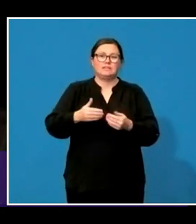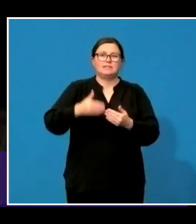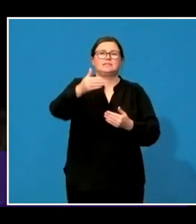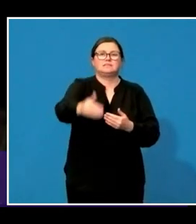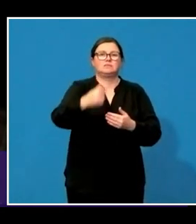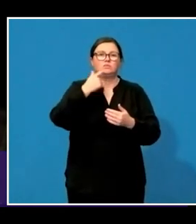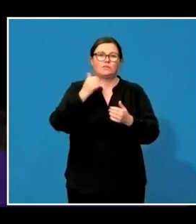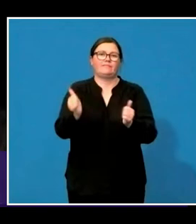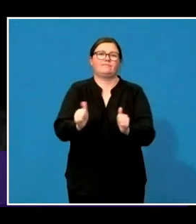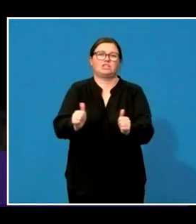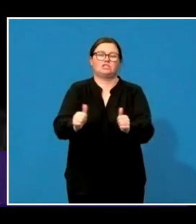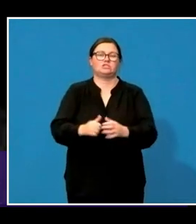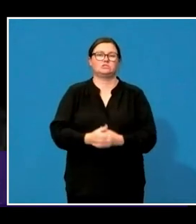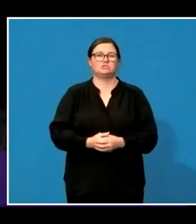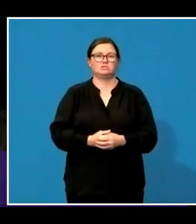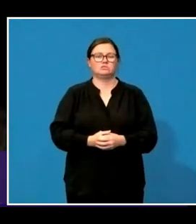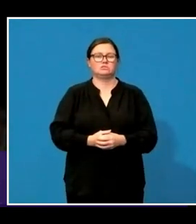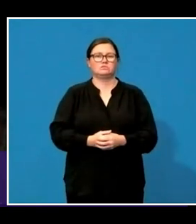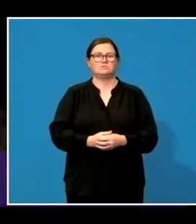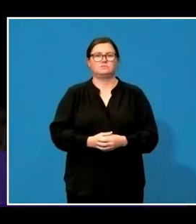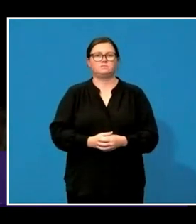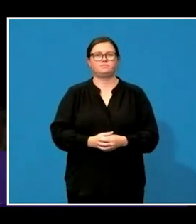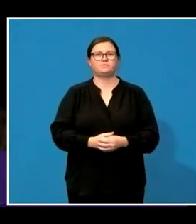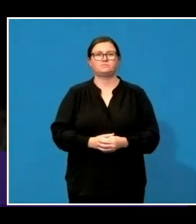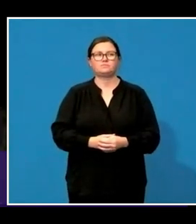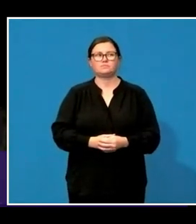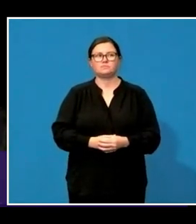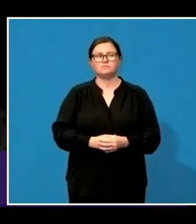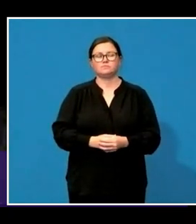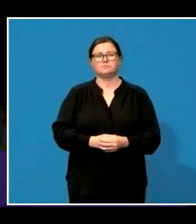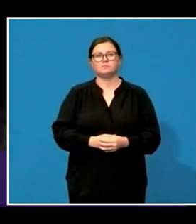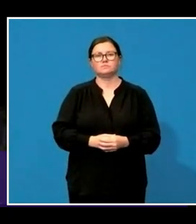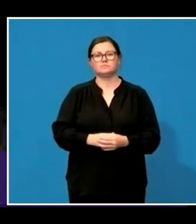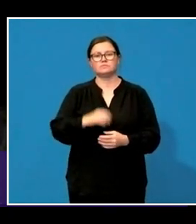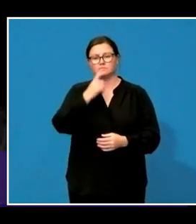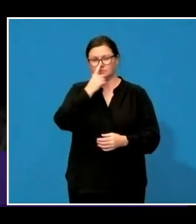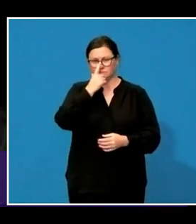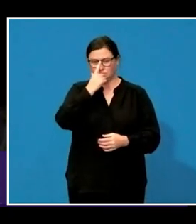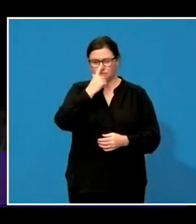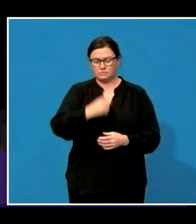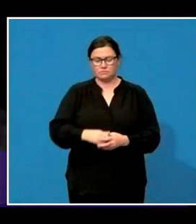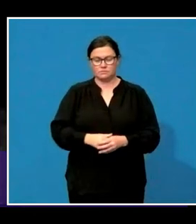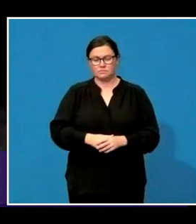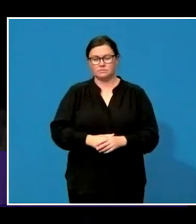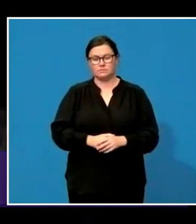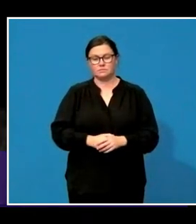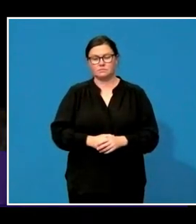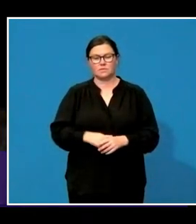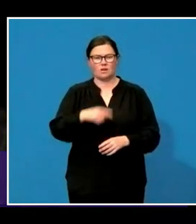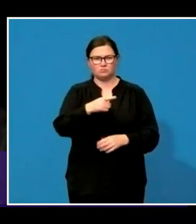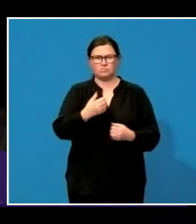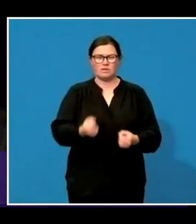Yes MR GRIFFIN: Now, in addition to that considerable workload, you also take